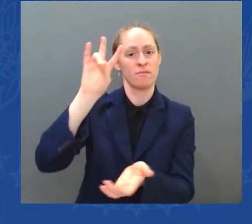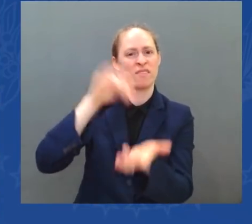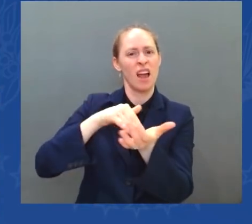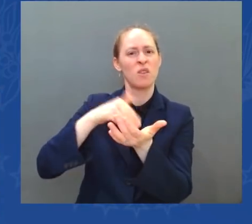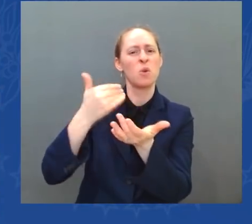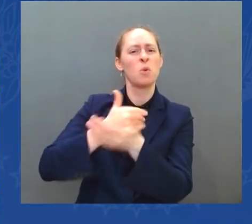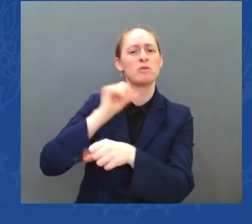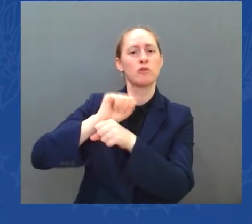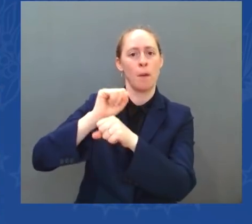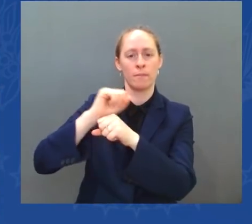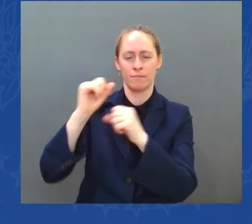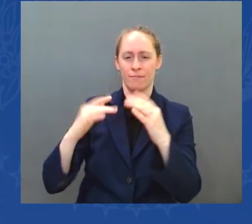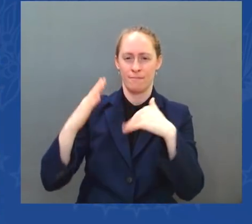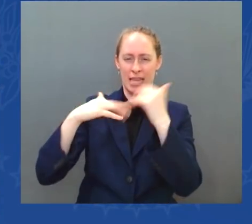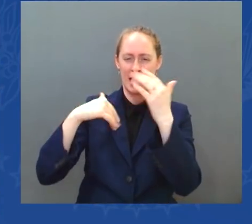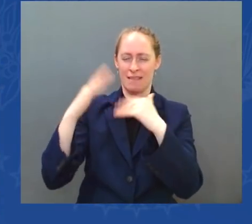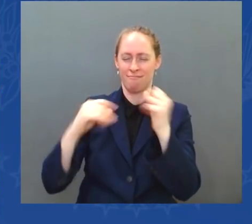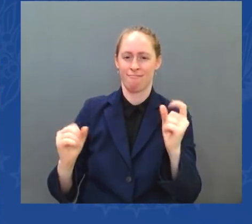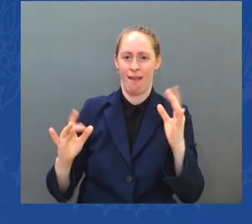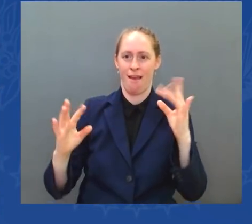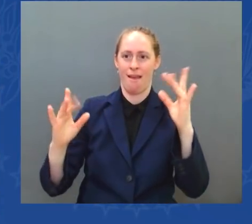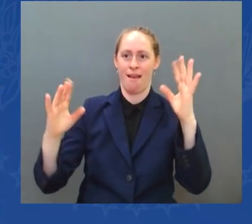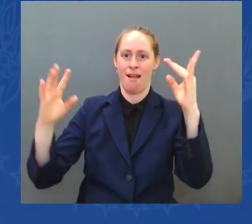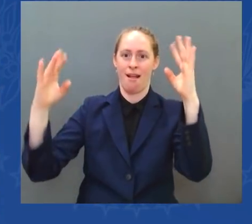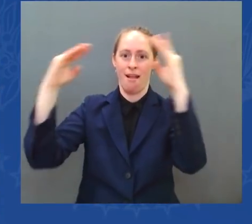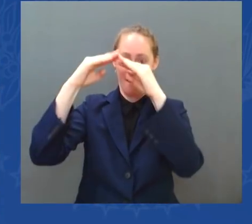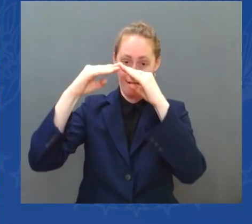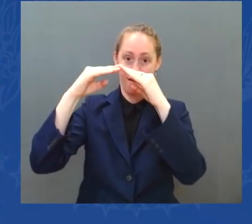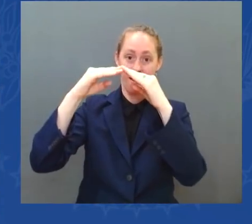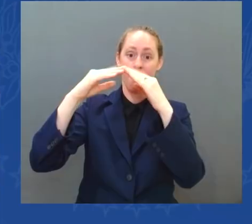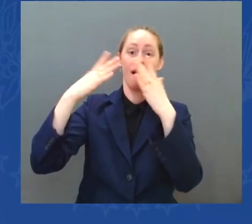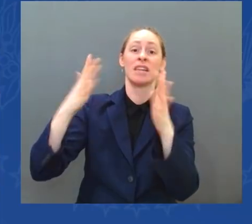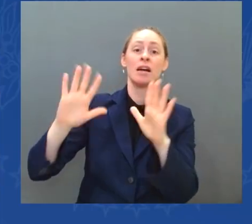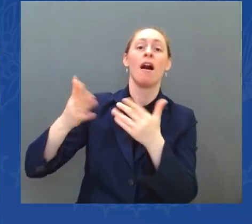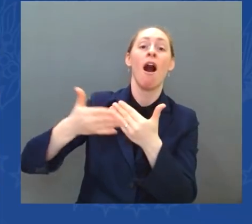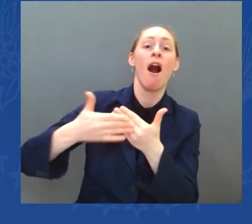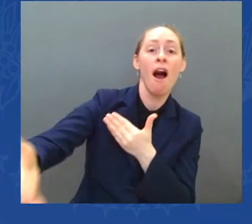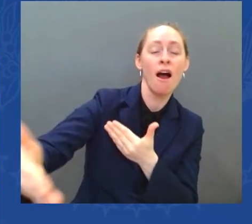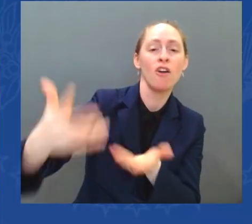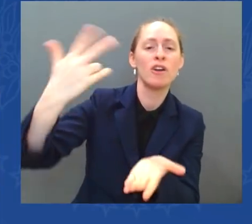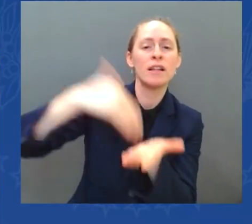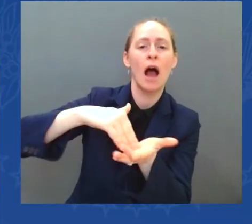running facility will be? $135,000 a year.